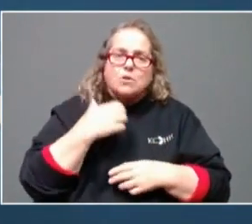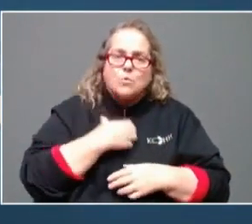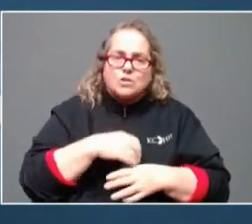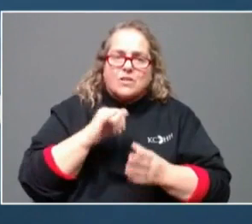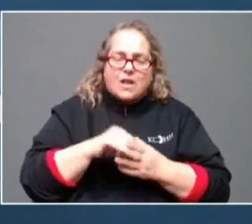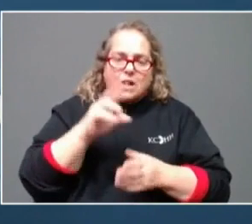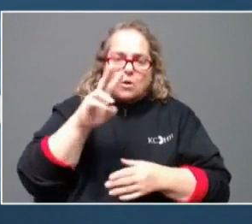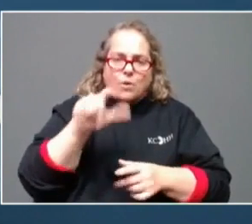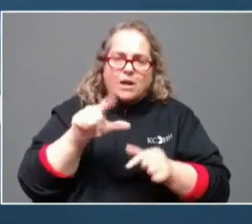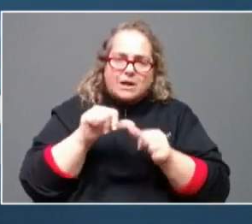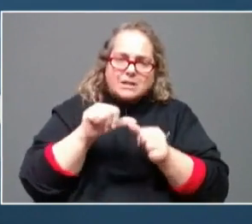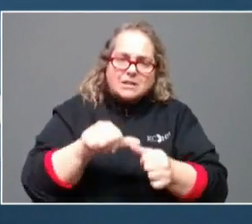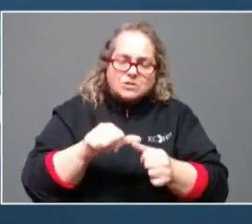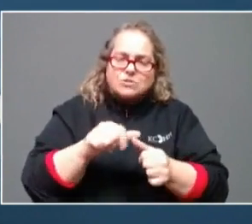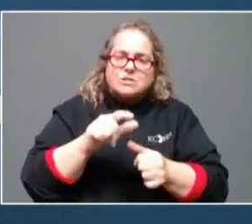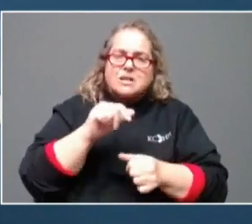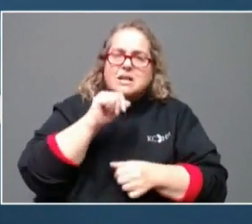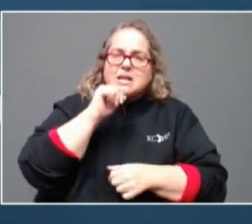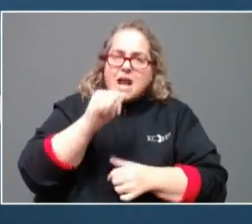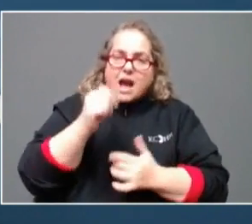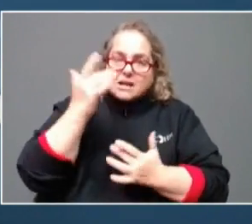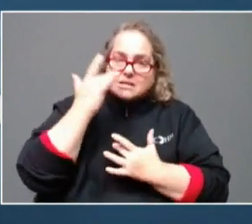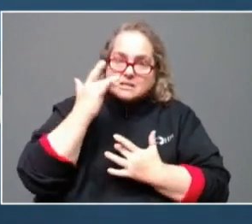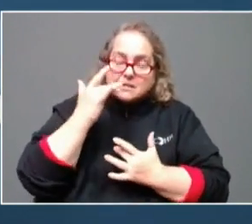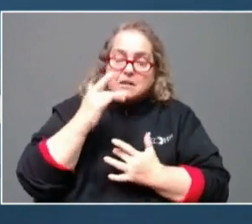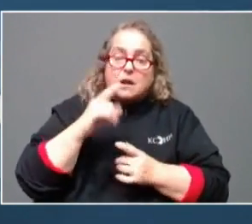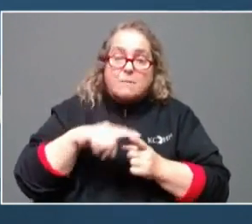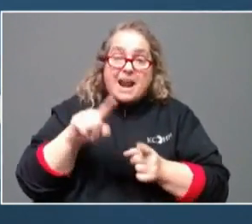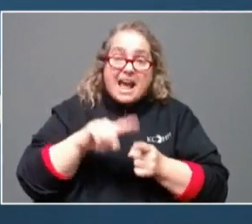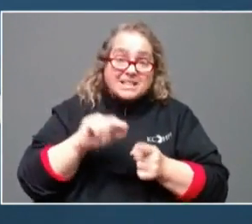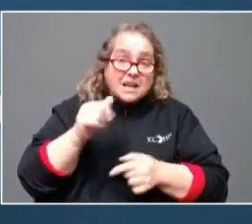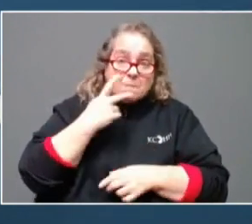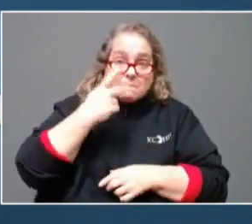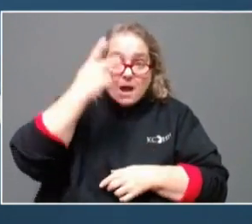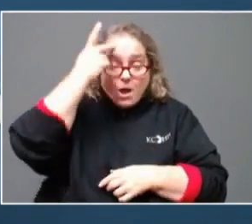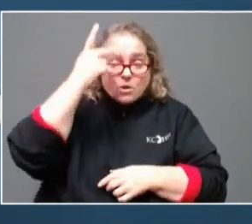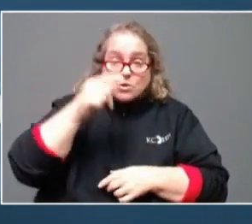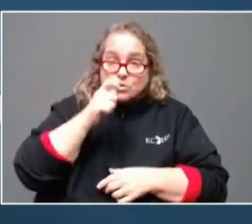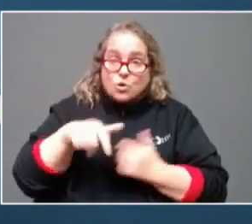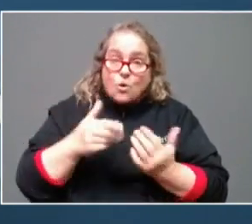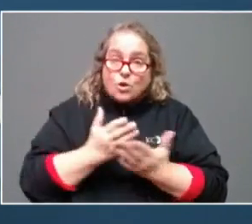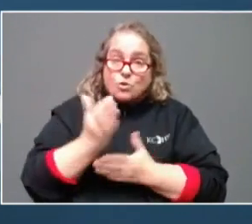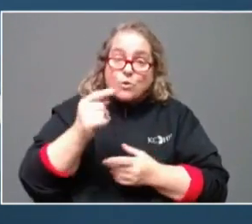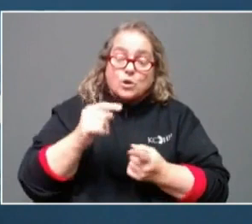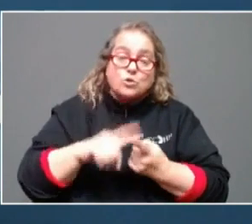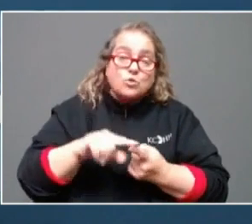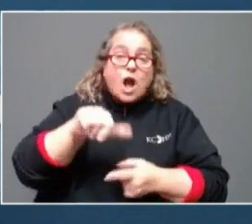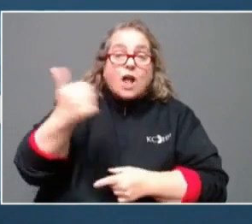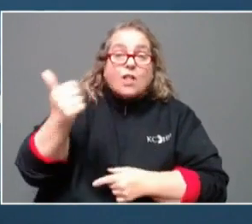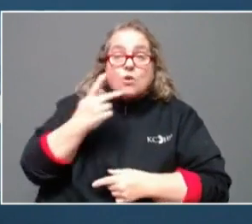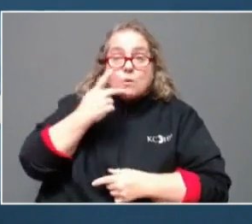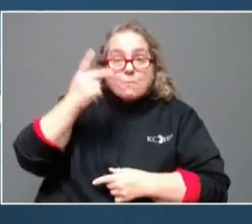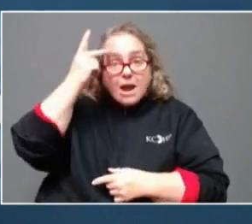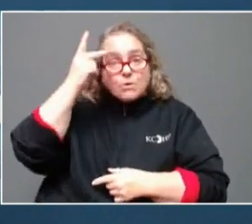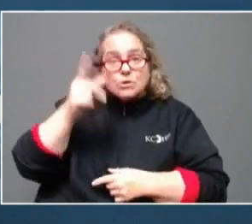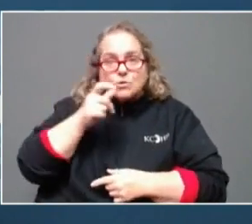parent who is now going through this, uh, two parents who are still going to go through this. What is your message to them?